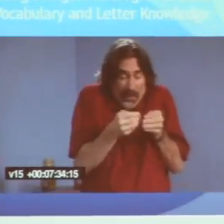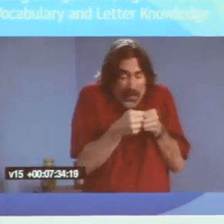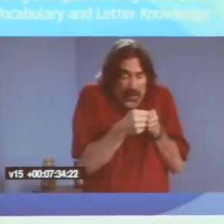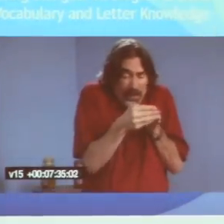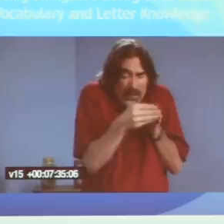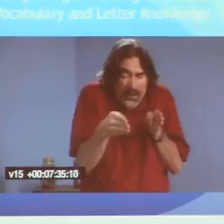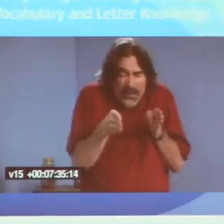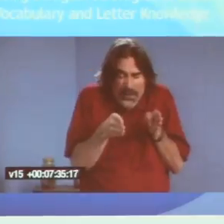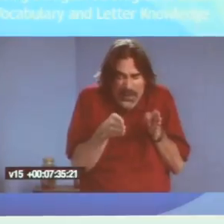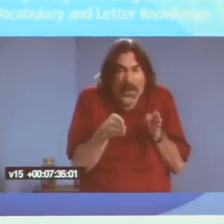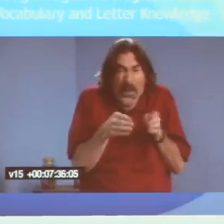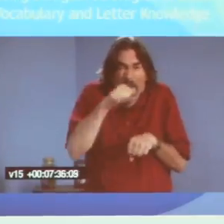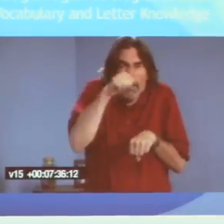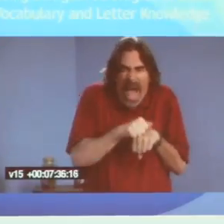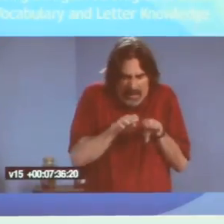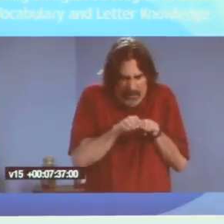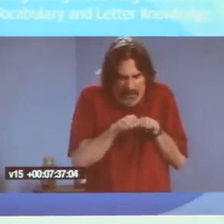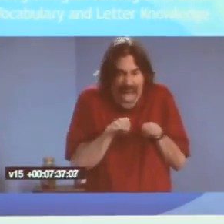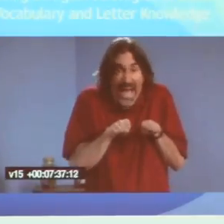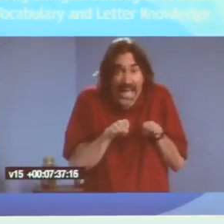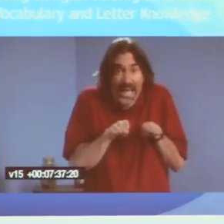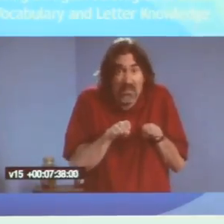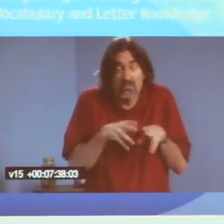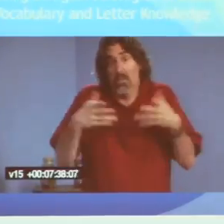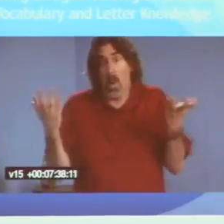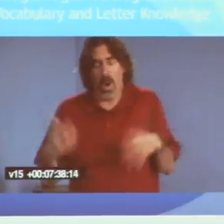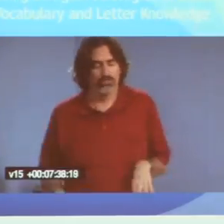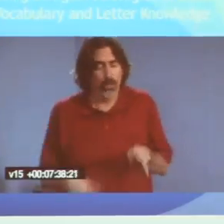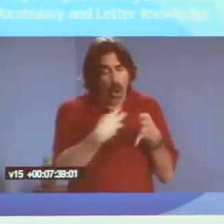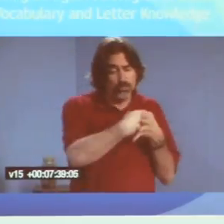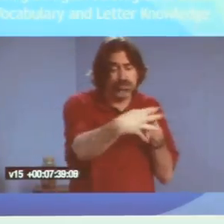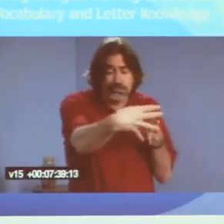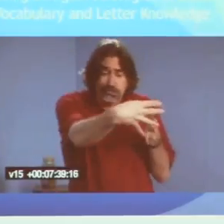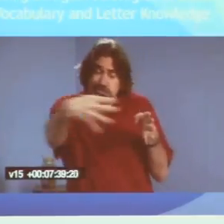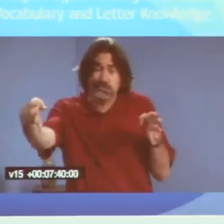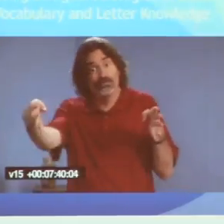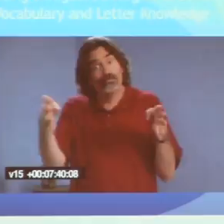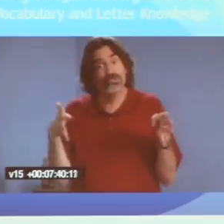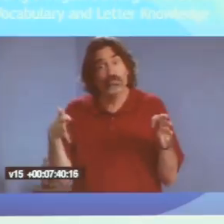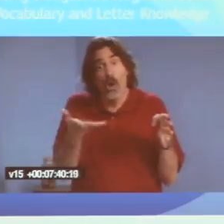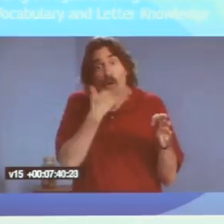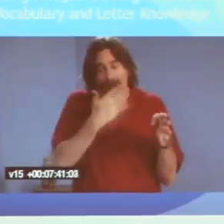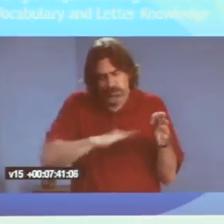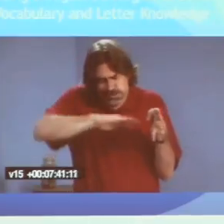Little tiny tiny backyards. Flat backyards.